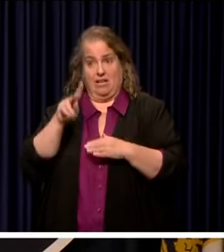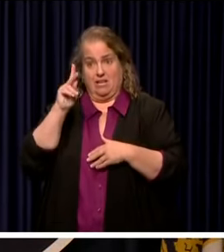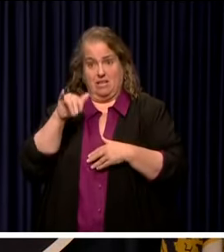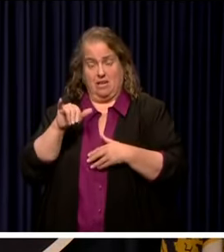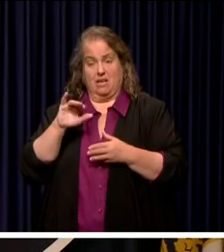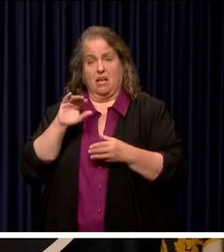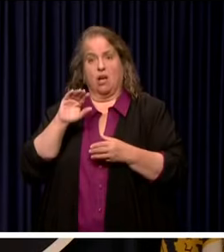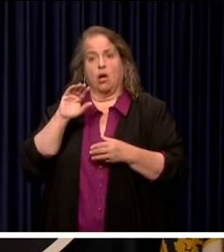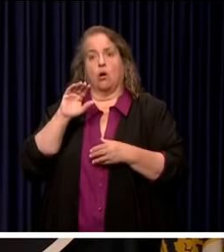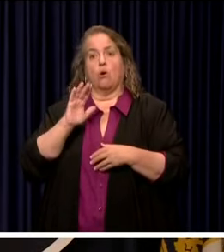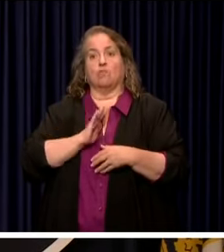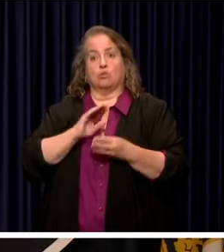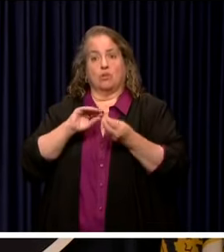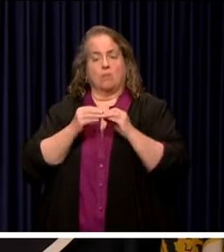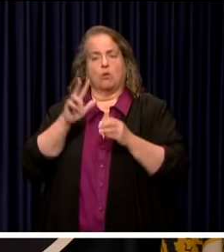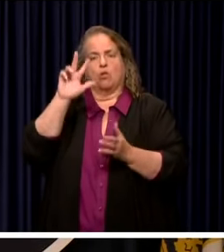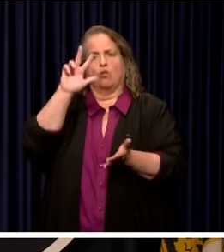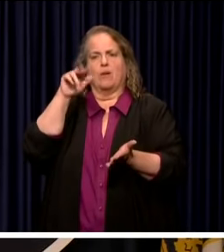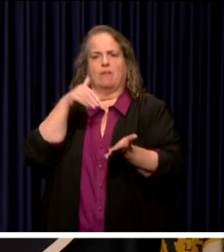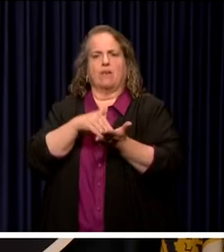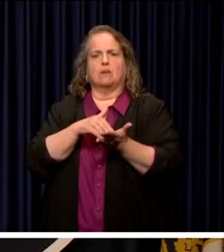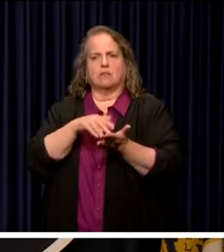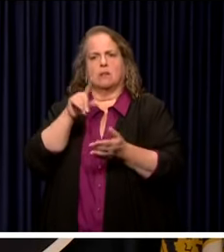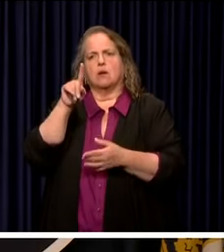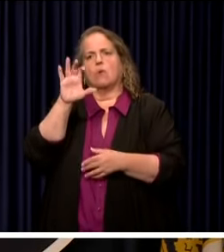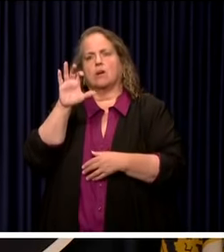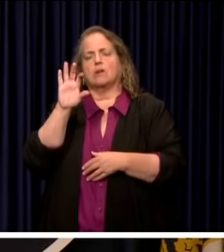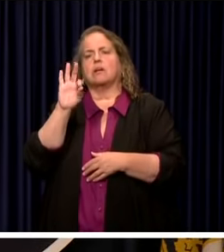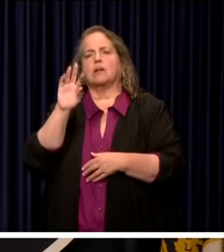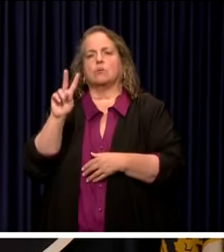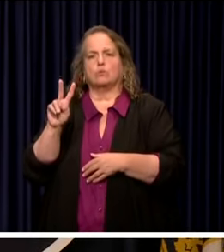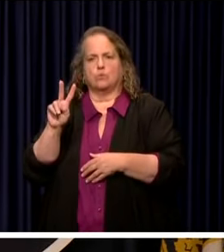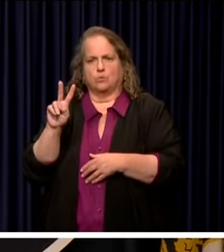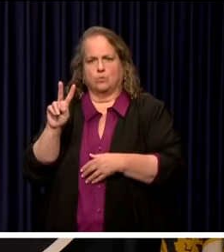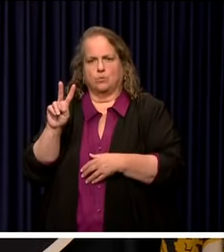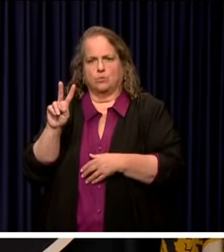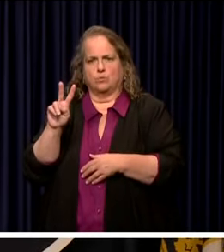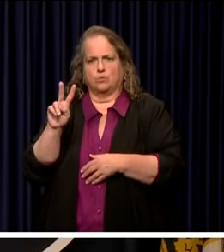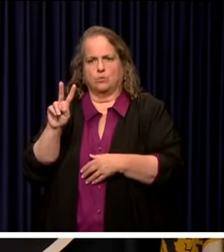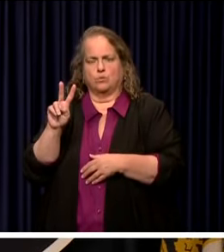BLACK OR AFRICAN-AMERICAN.